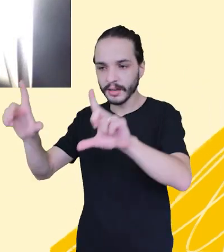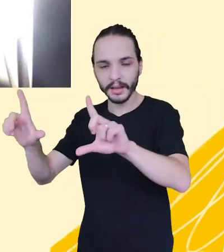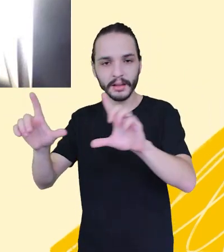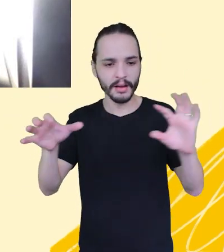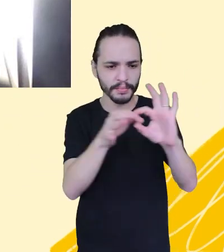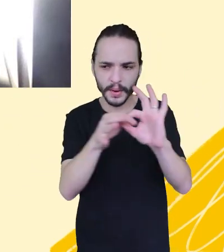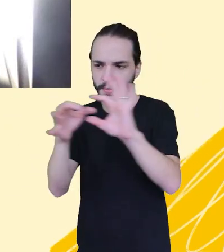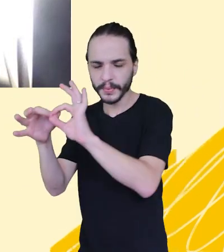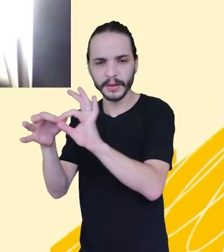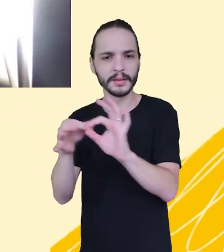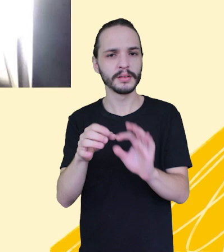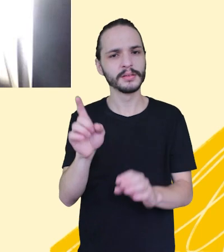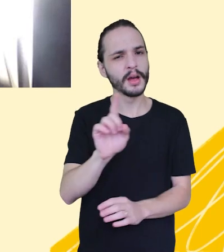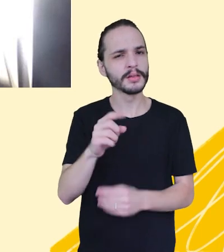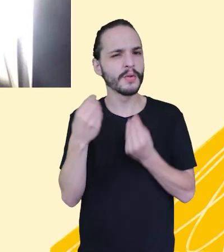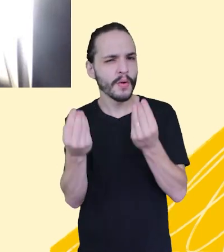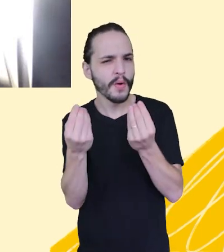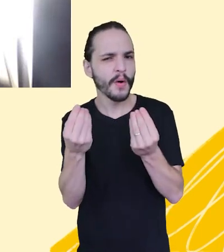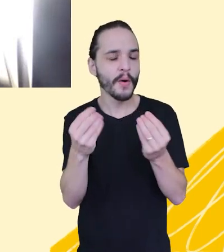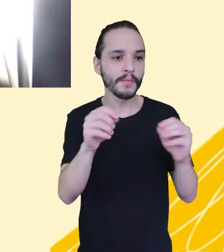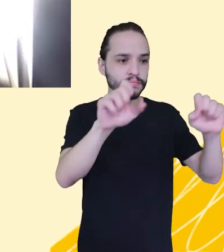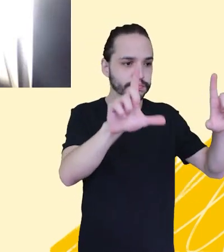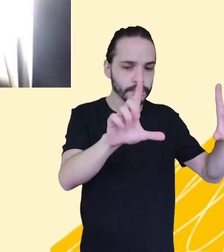So how can I do this shot that it leads to another one?